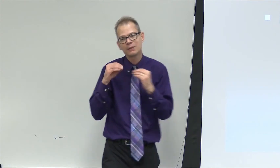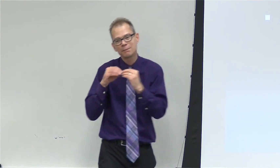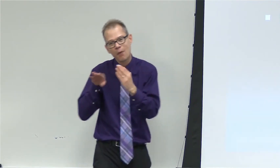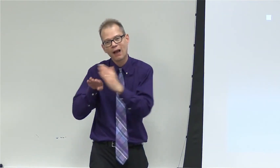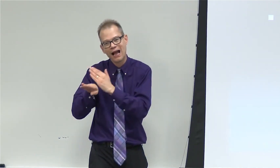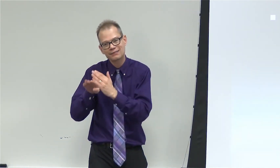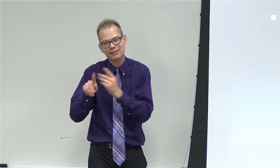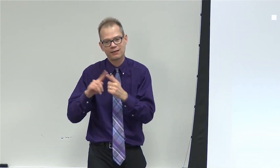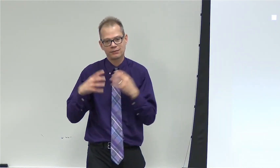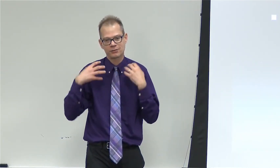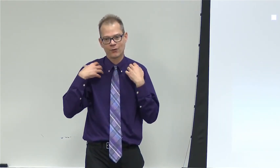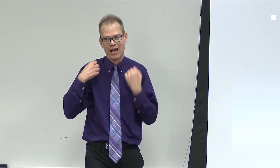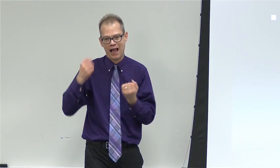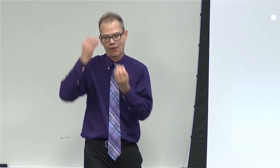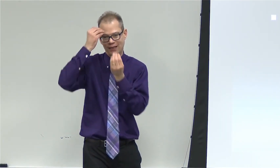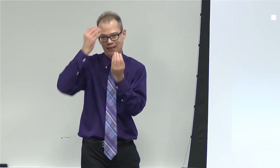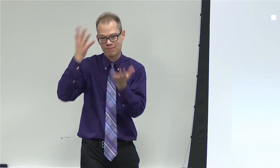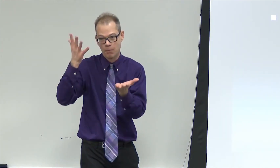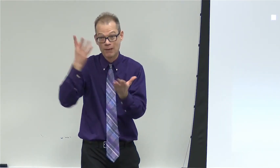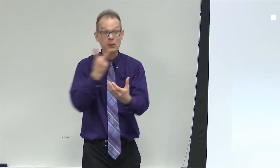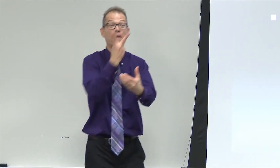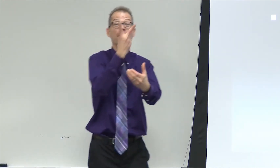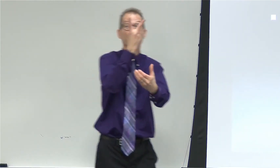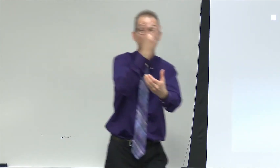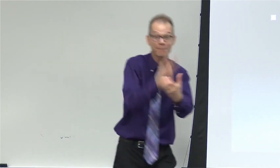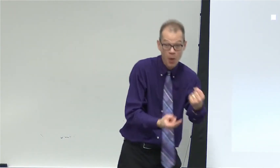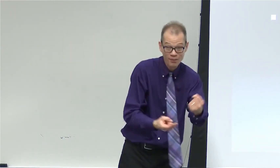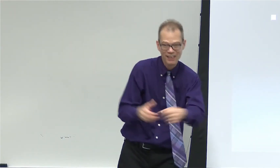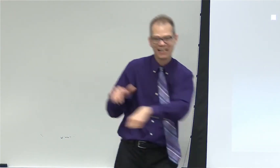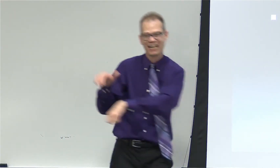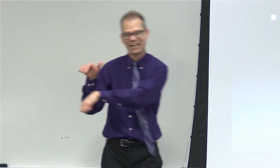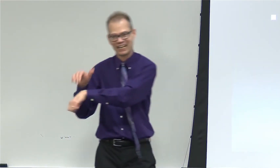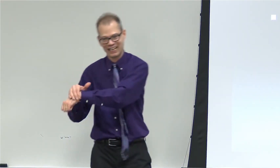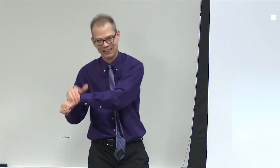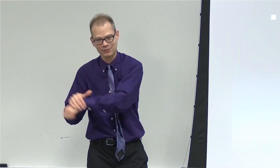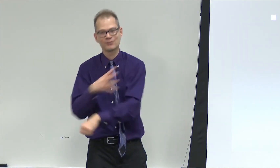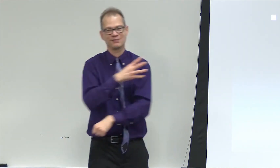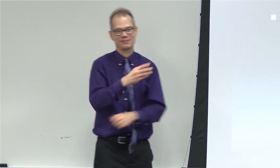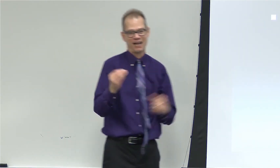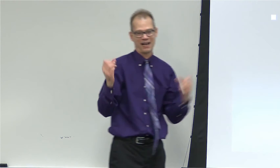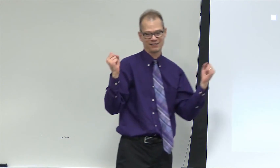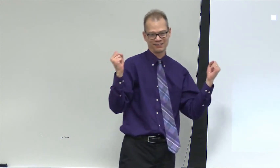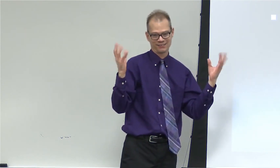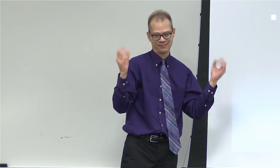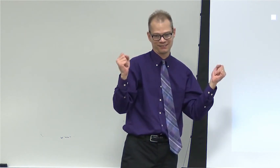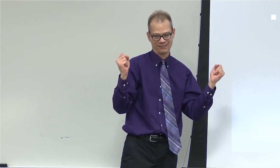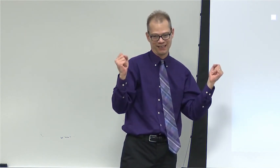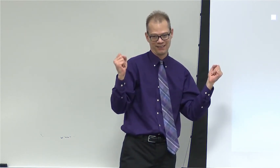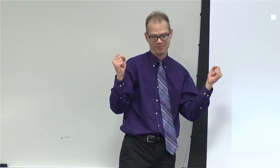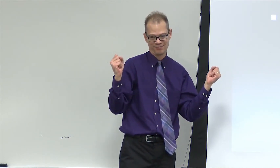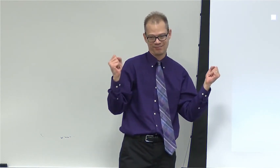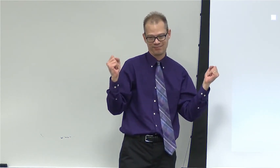If you're bilingual, then you have more access typically. Both sign language and English